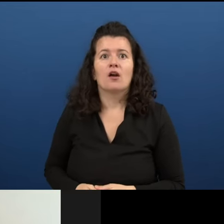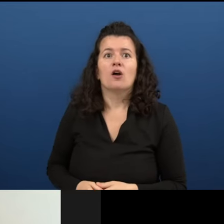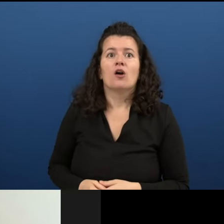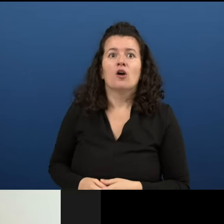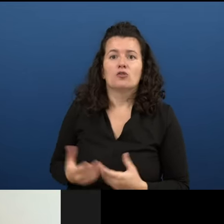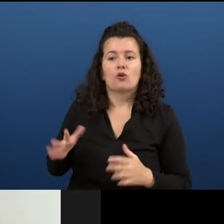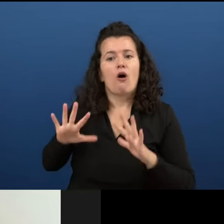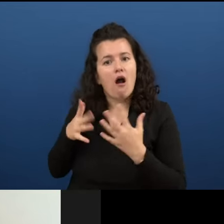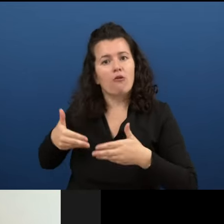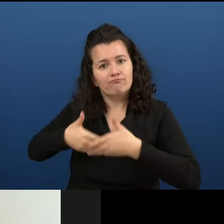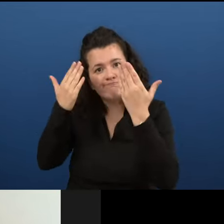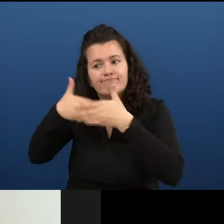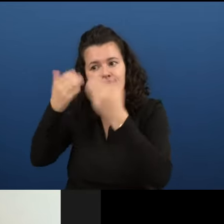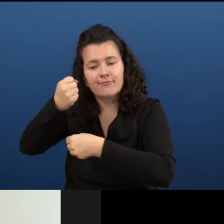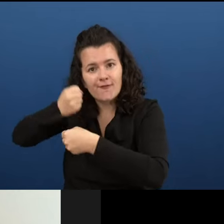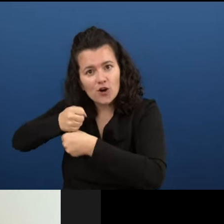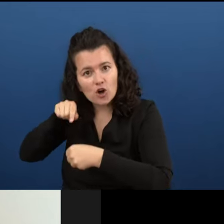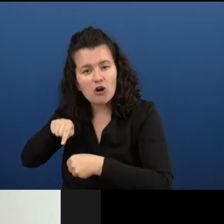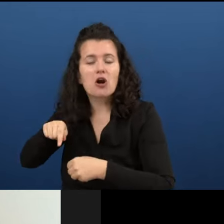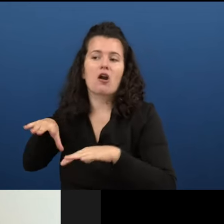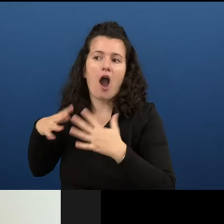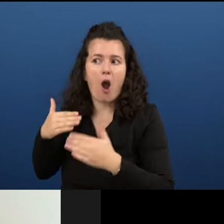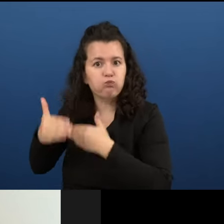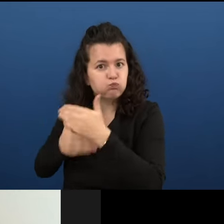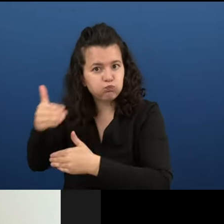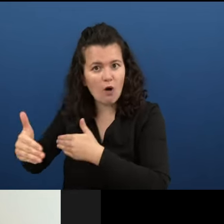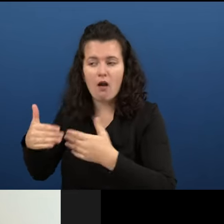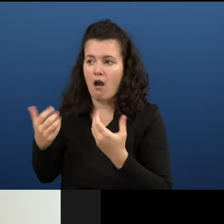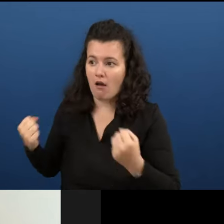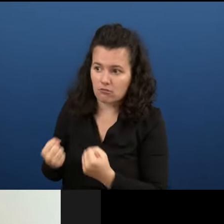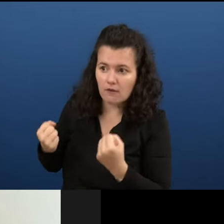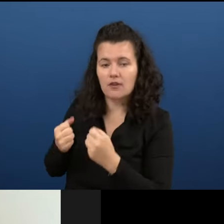which helps us now as we plan our activities in the bank, as we promote a new product